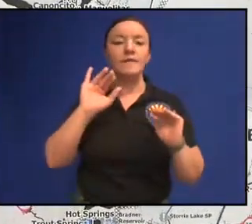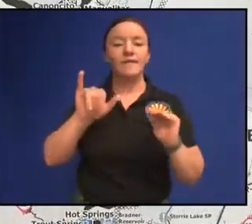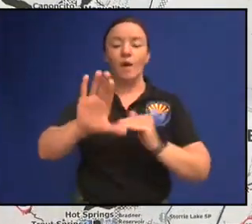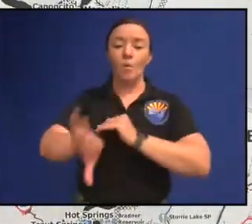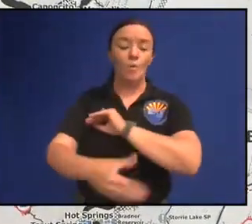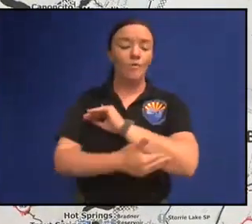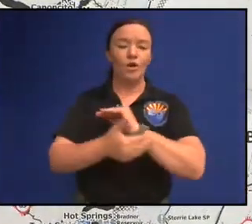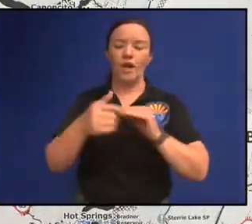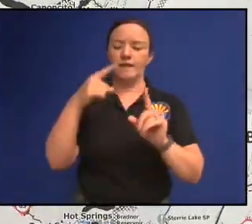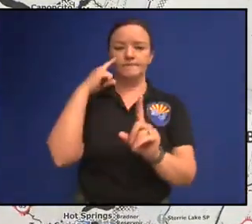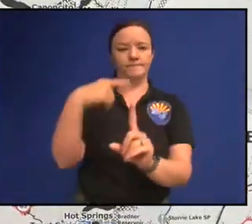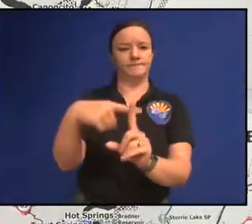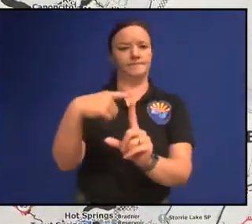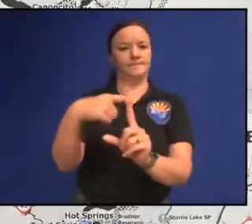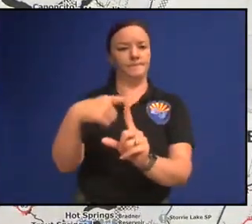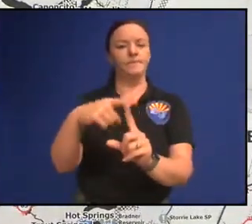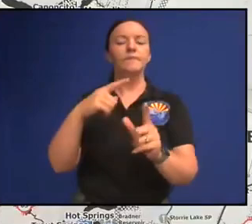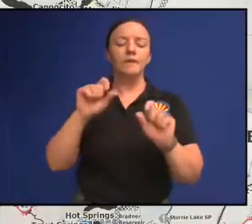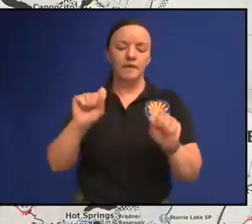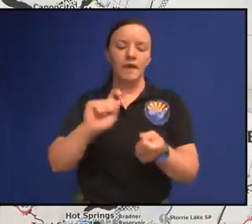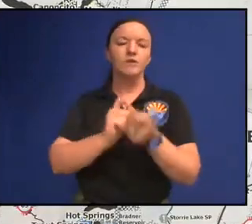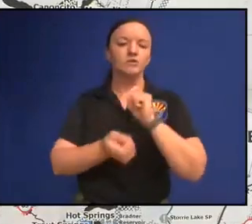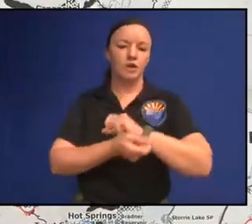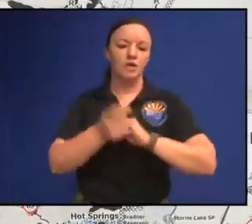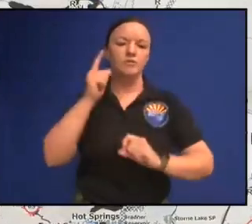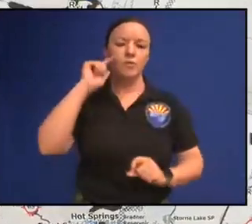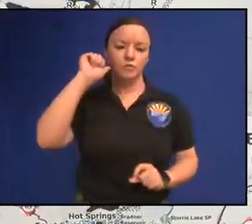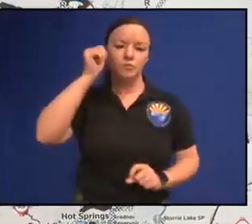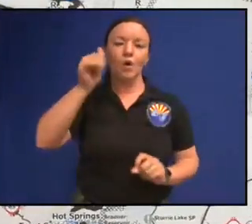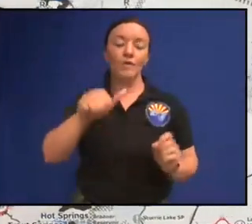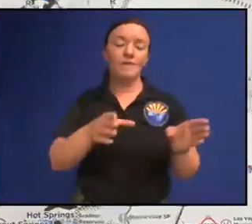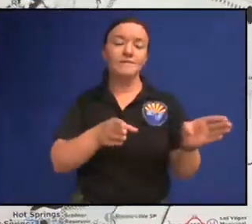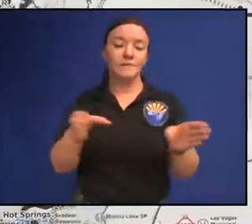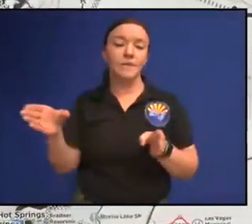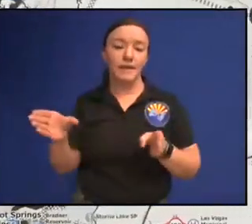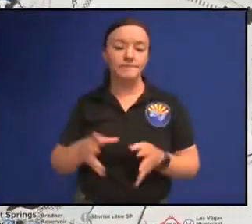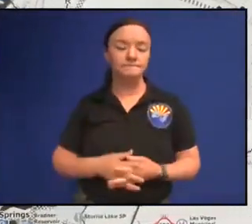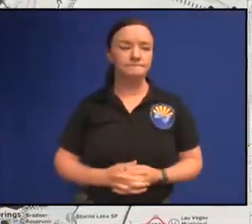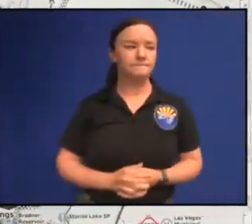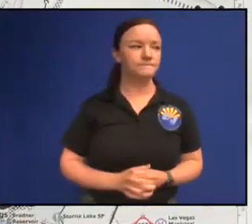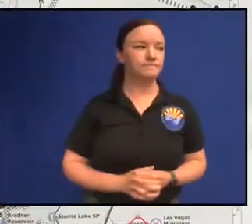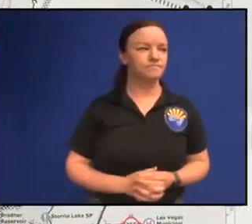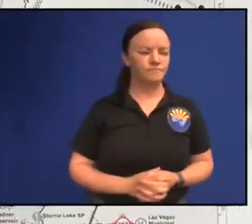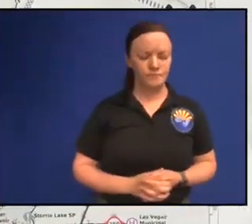THAT'S THE PLAN.